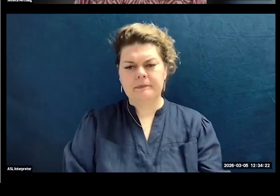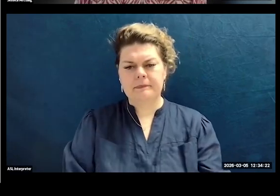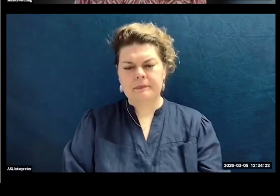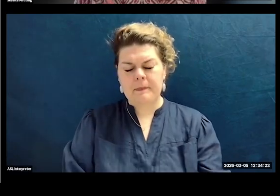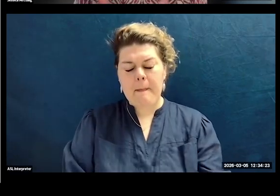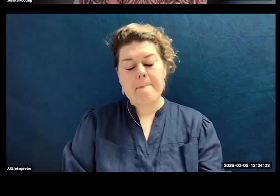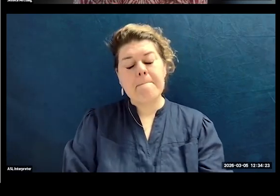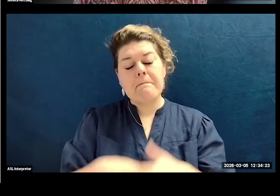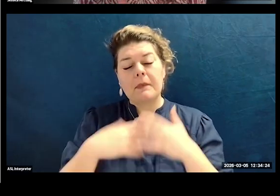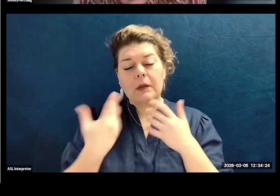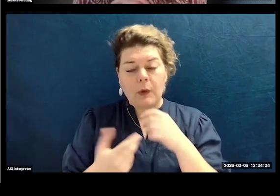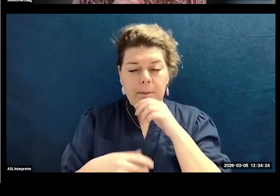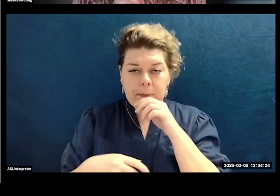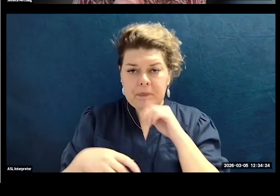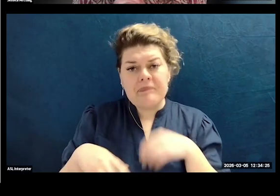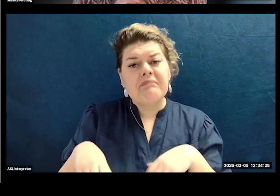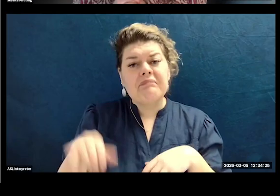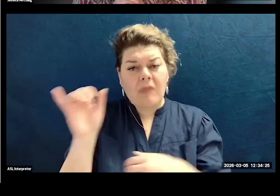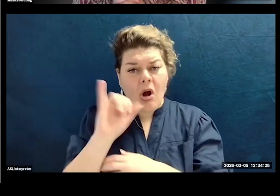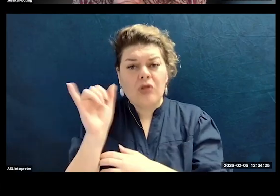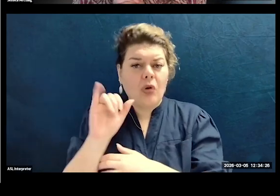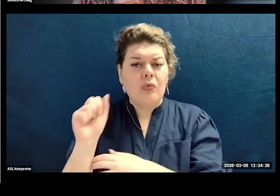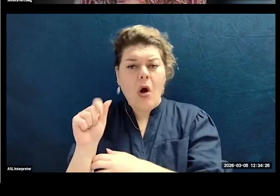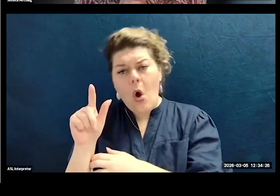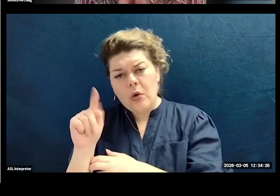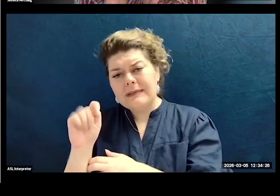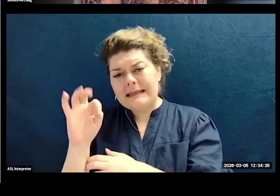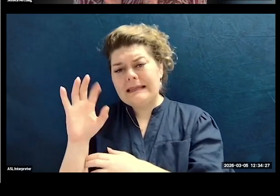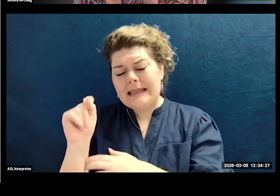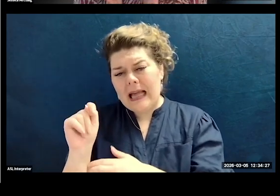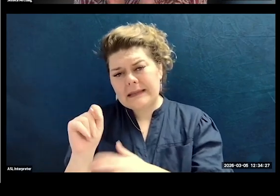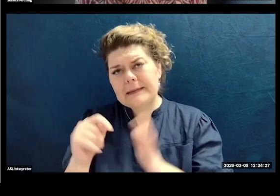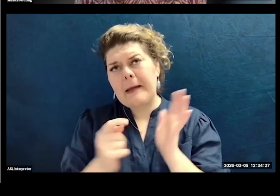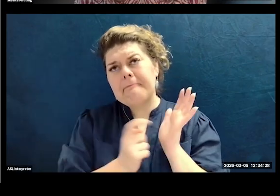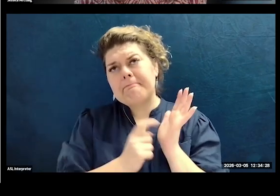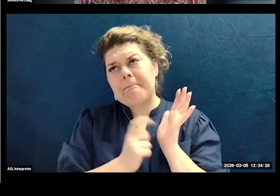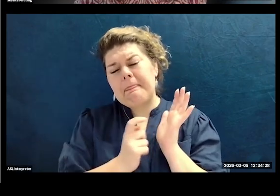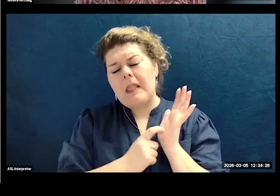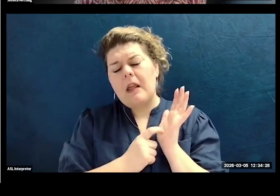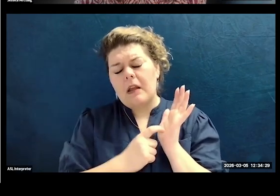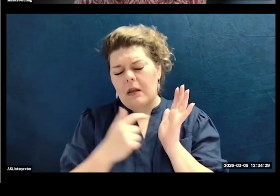So other things to know about alt text is that we encourage you to add in your source document